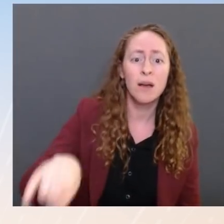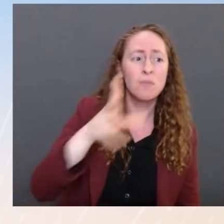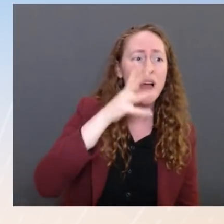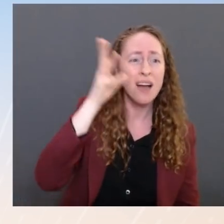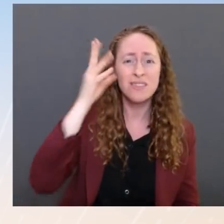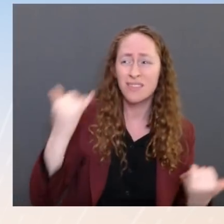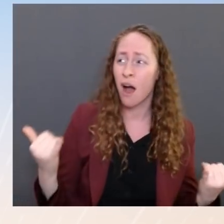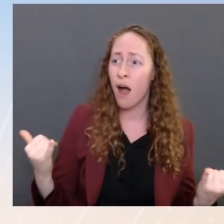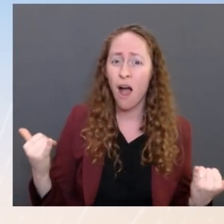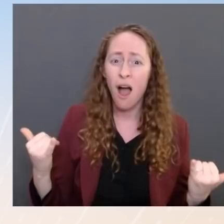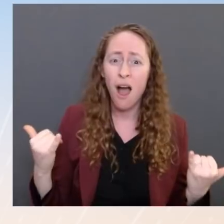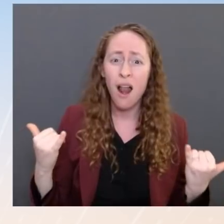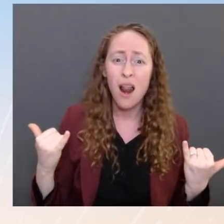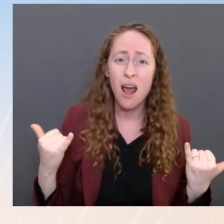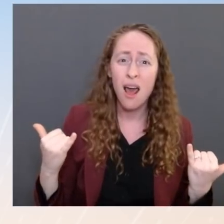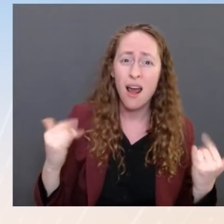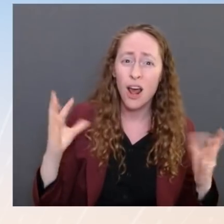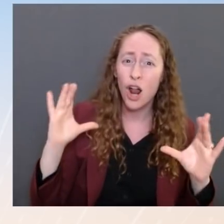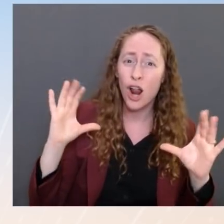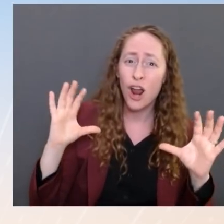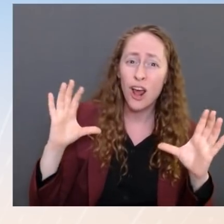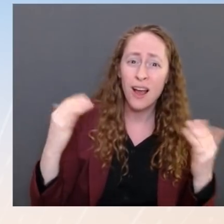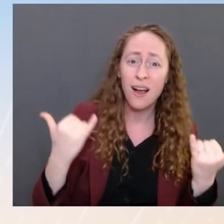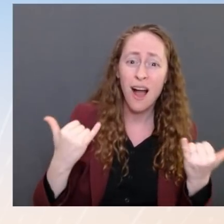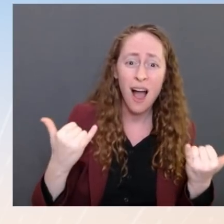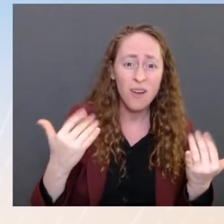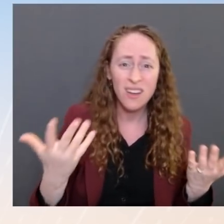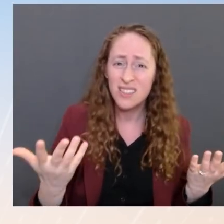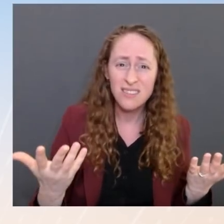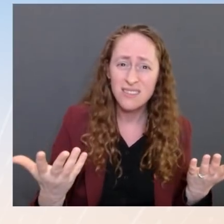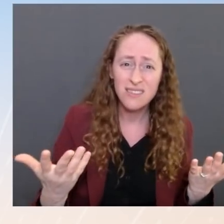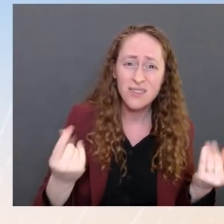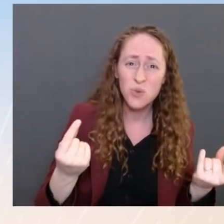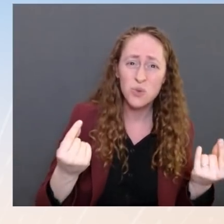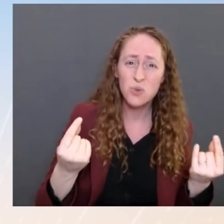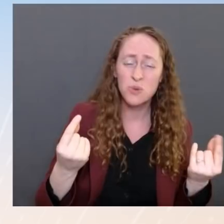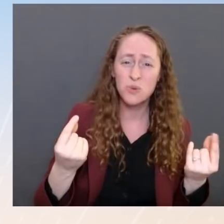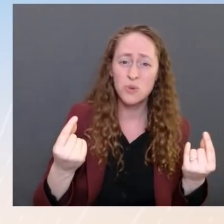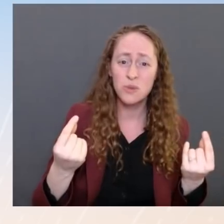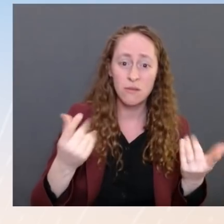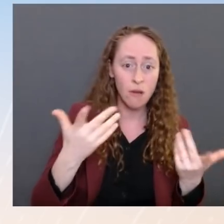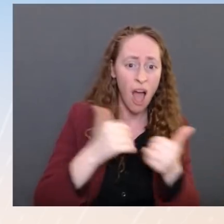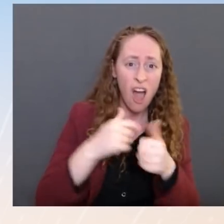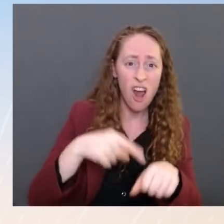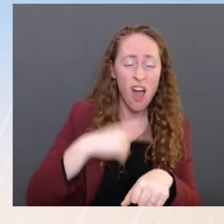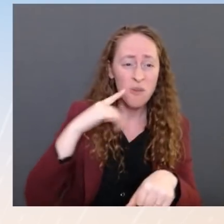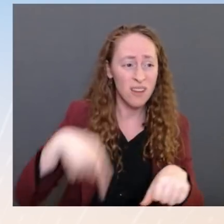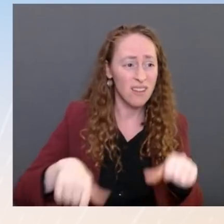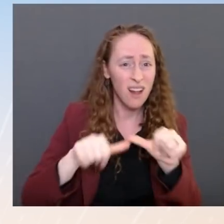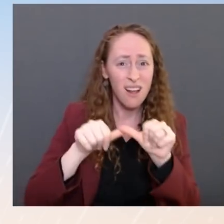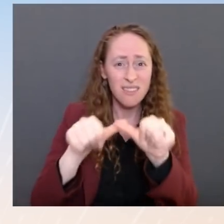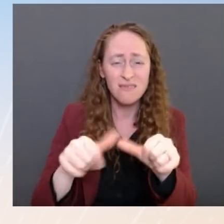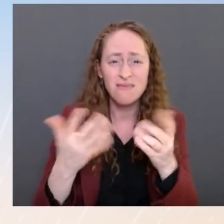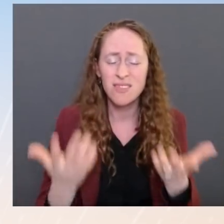of how long these shortages are going to last? What should parents be bracing for here? Ms. Psaki: Well, we've already seen an increase in supply over the past couple of weeks.